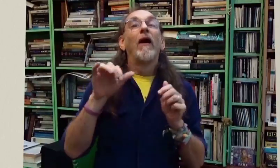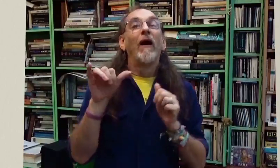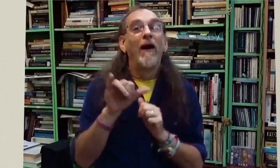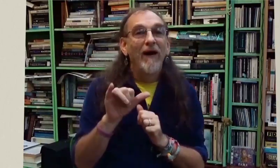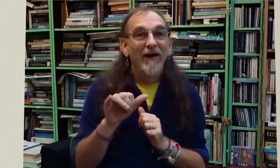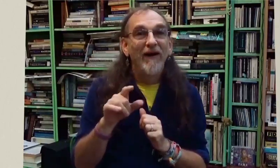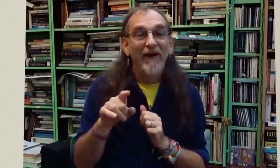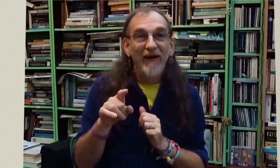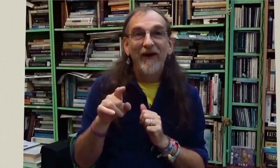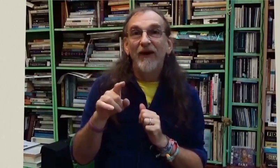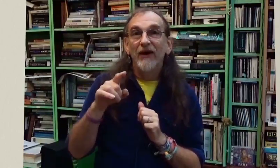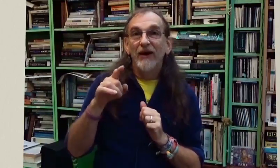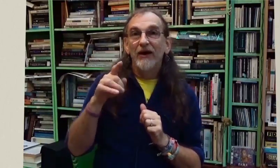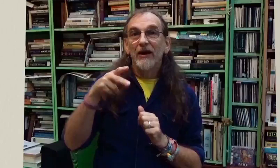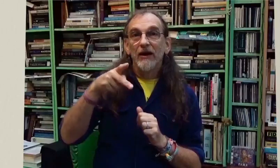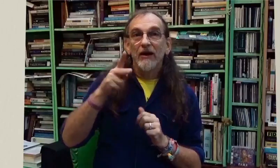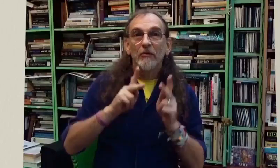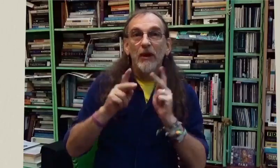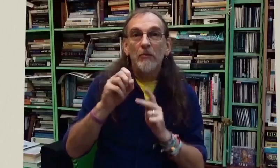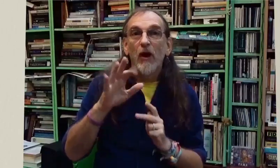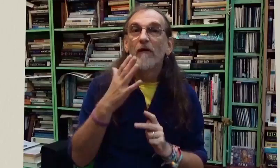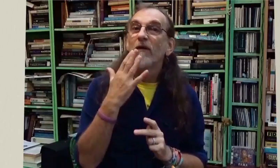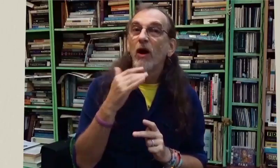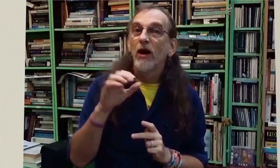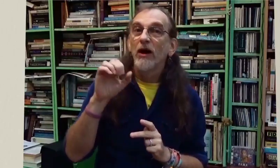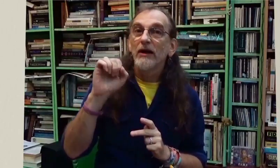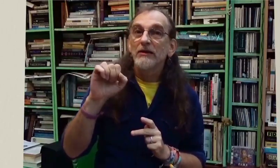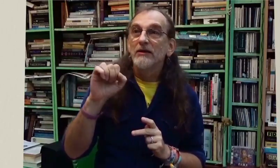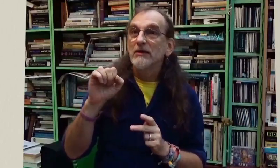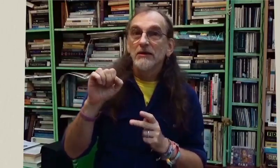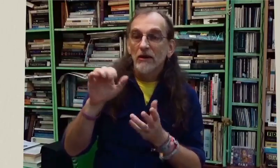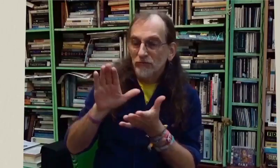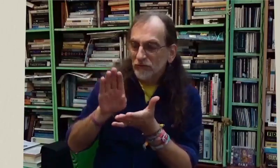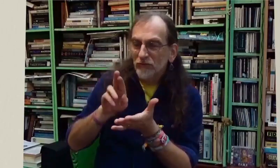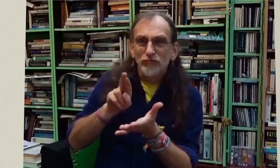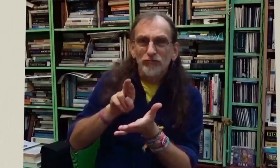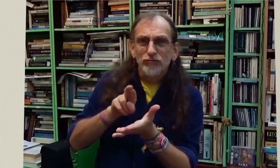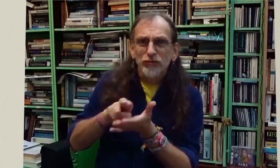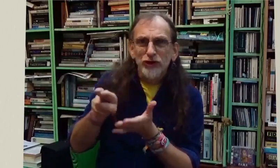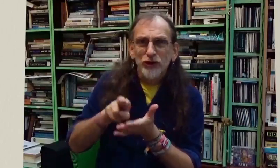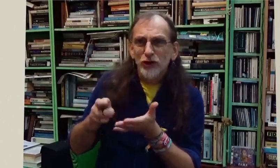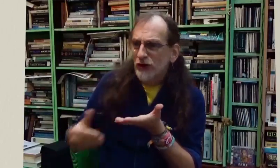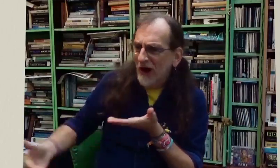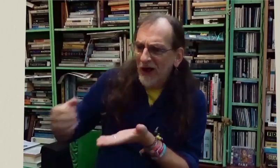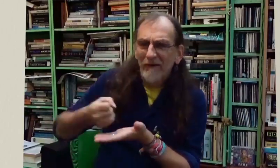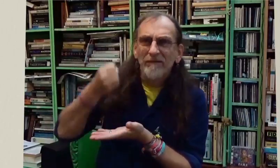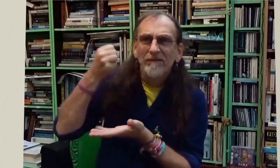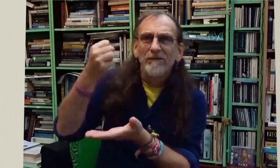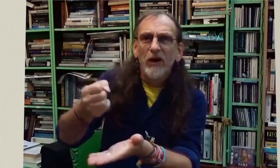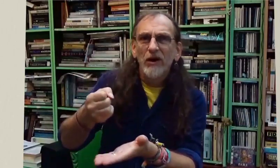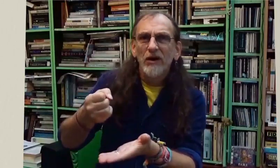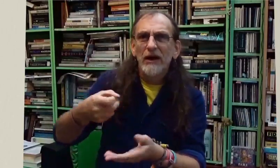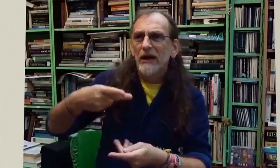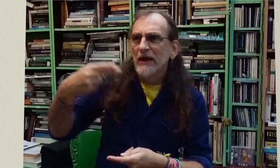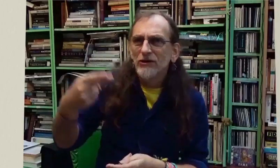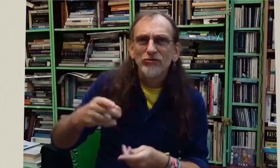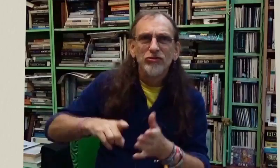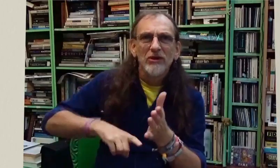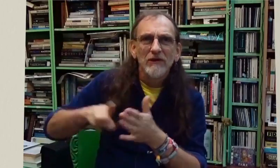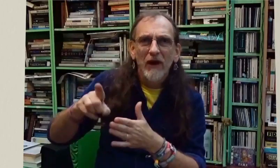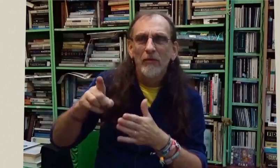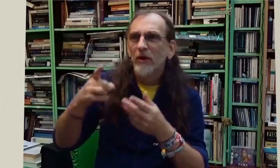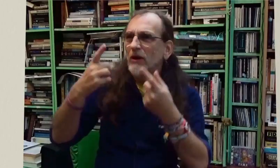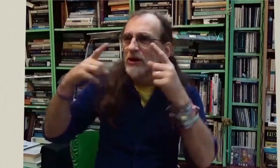We can learn so much from the research and wealth of knowledge in communities of color.